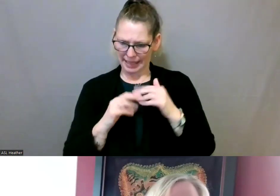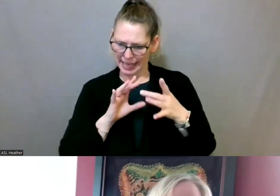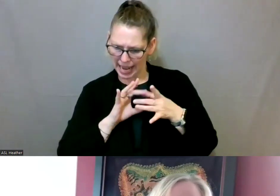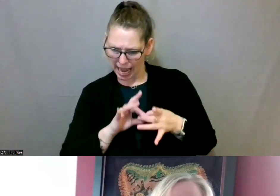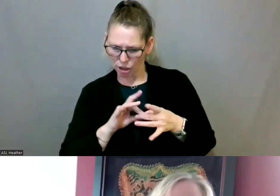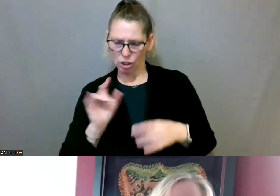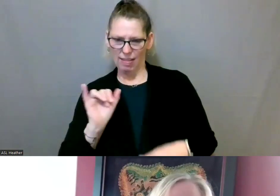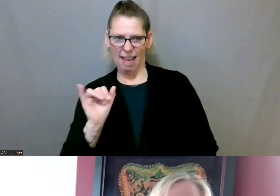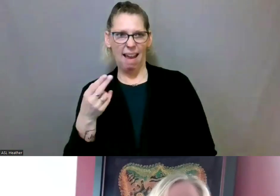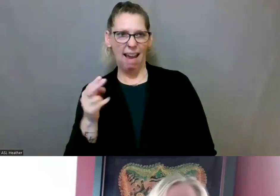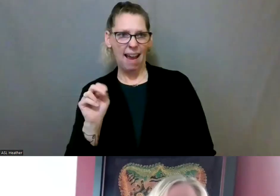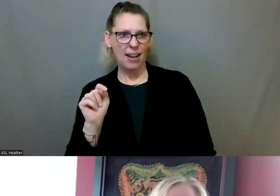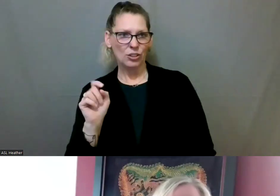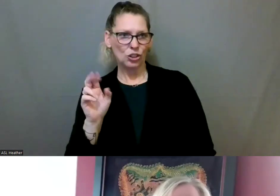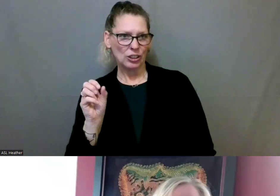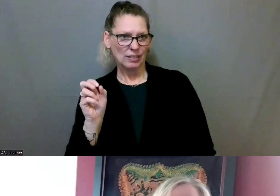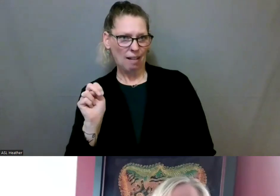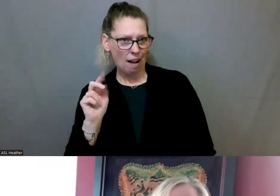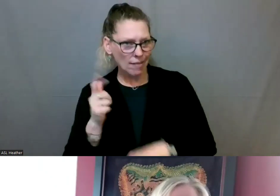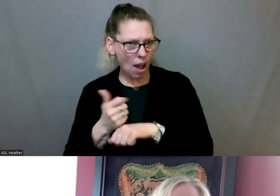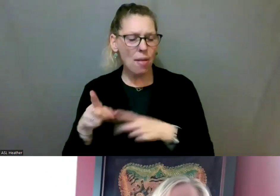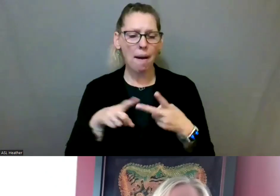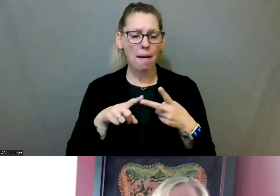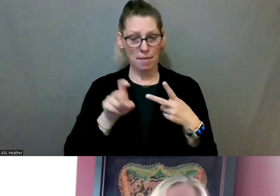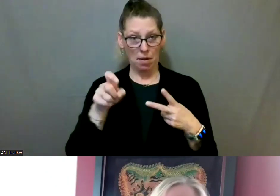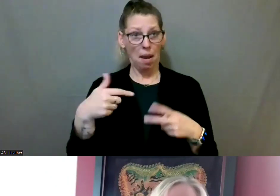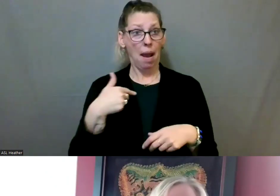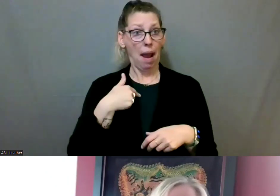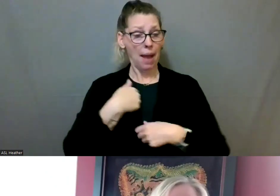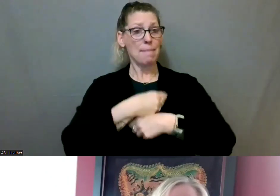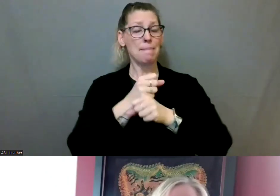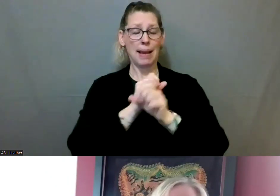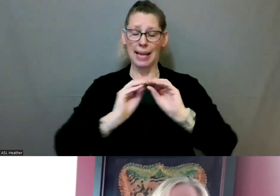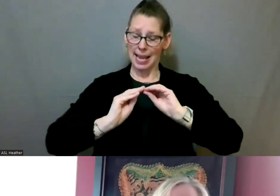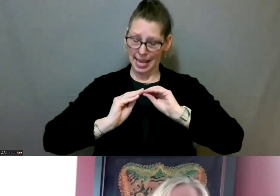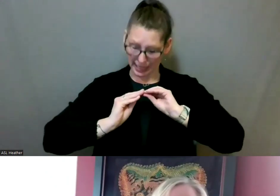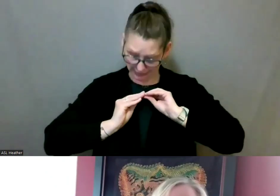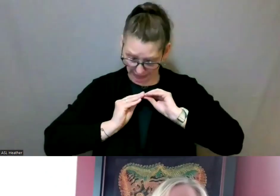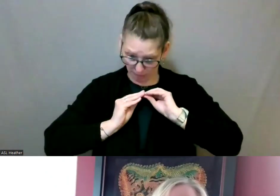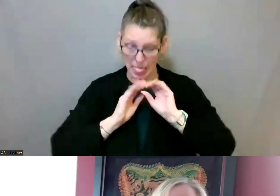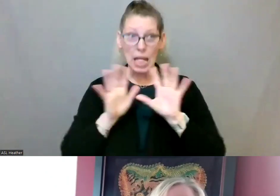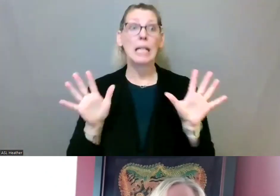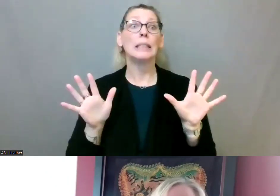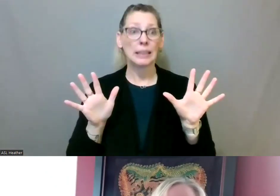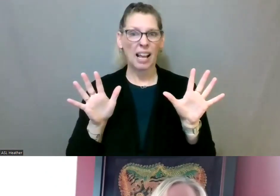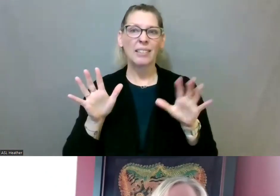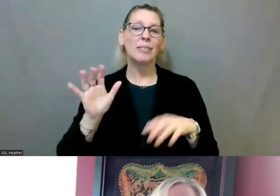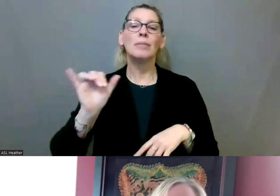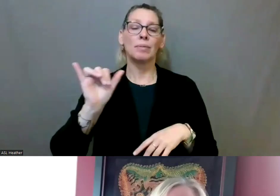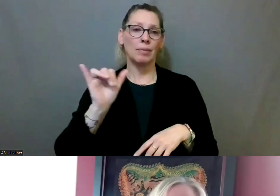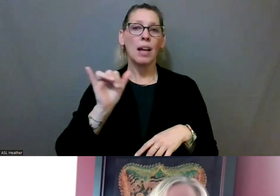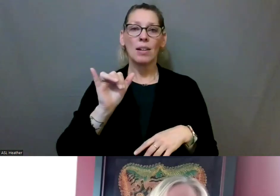Henterson outlined? Am I making the implicit super explicit like Virginia Morales put out